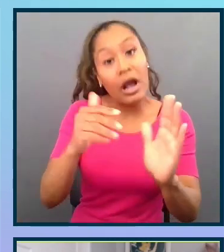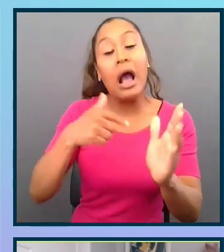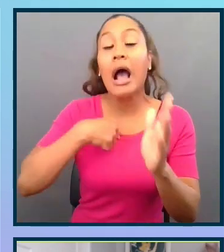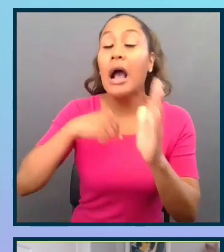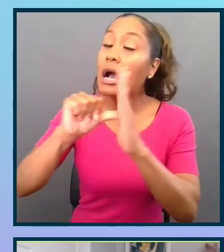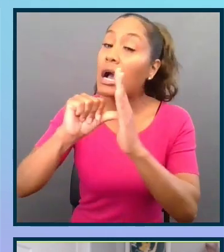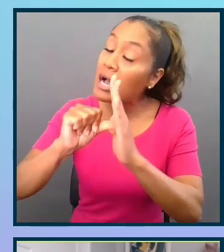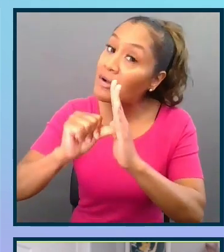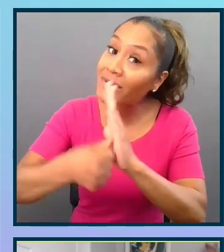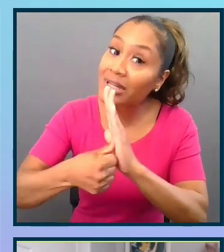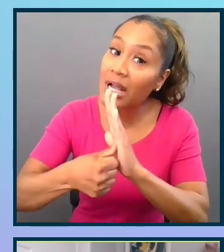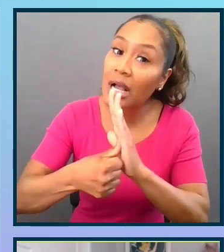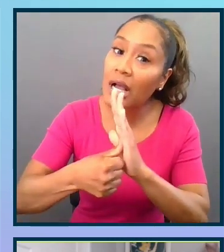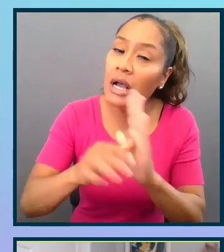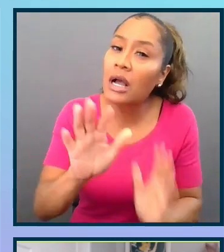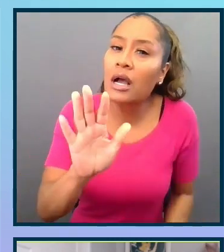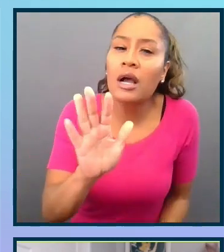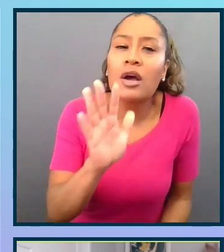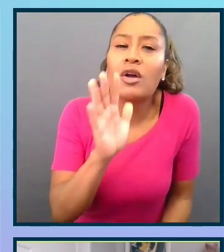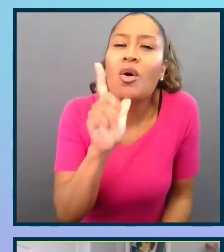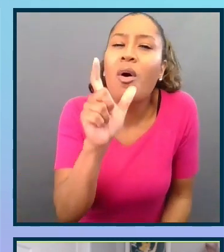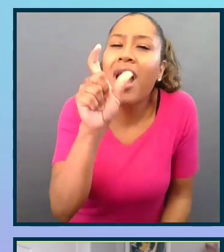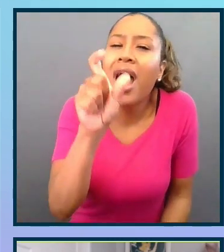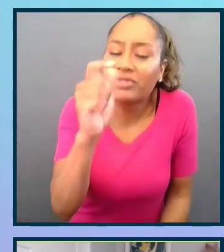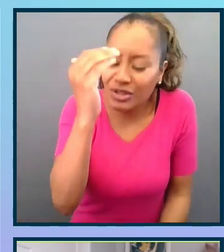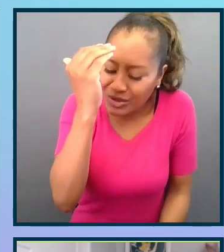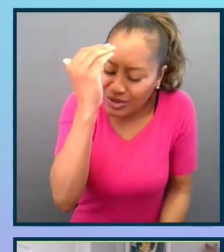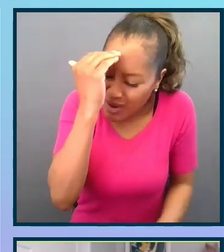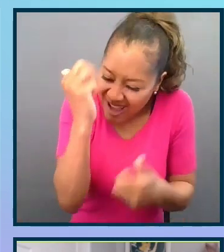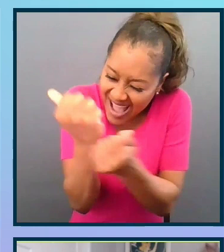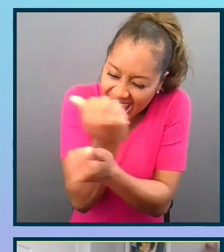that you don't have to know everything to start doing this.